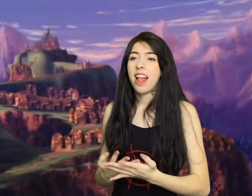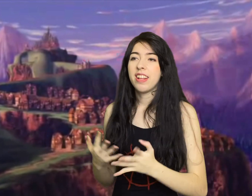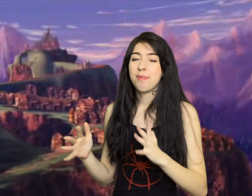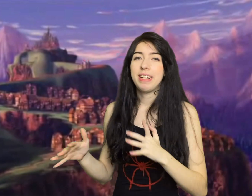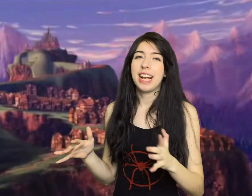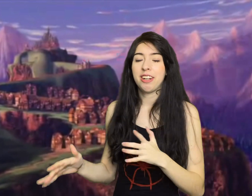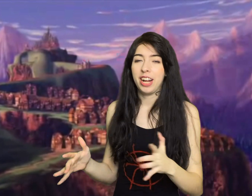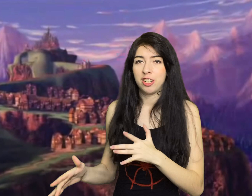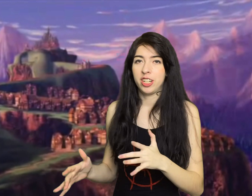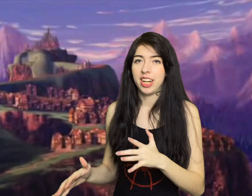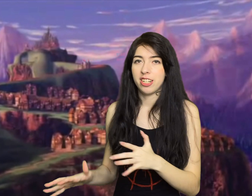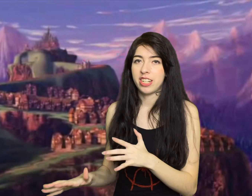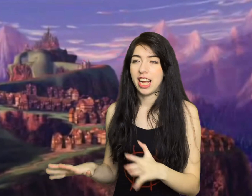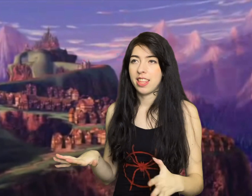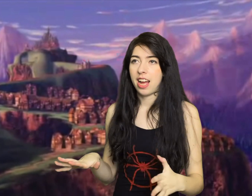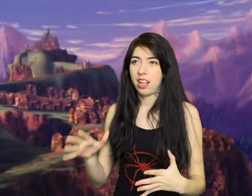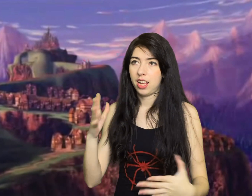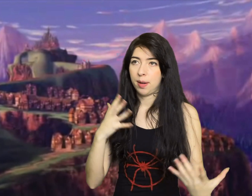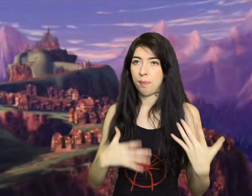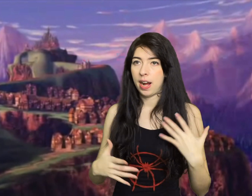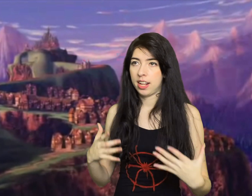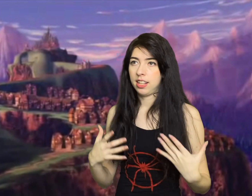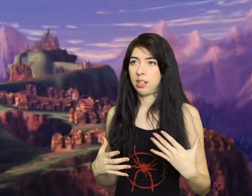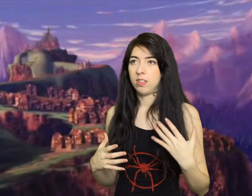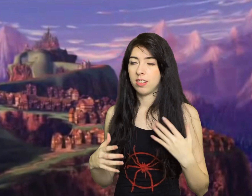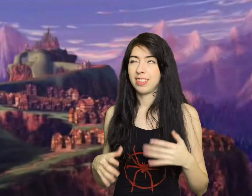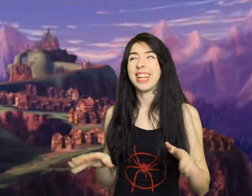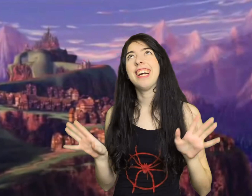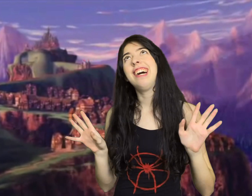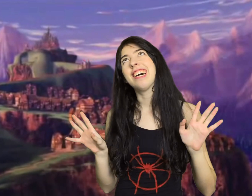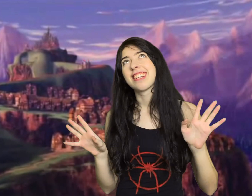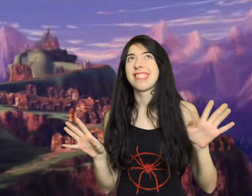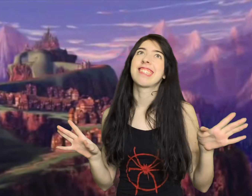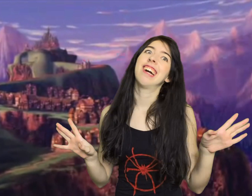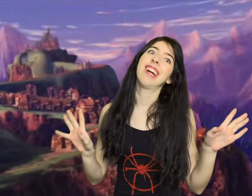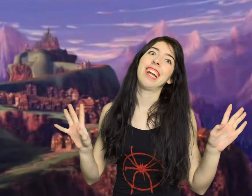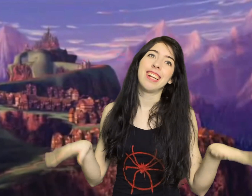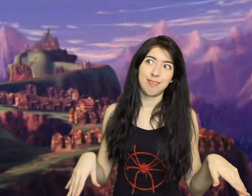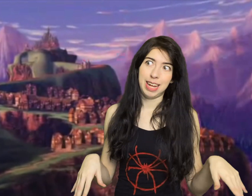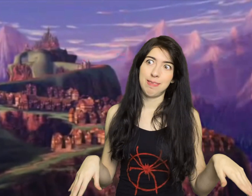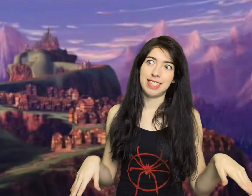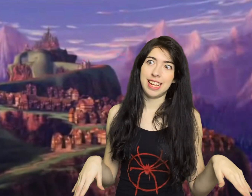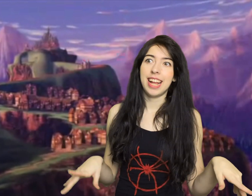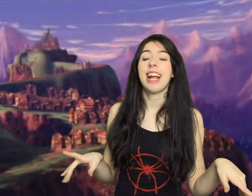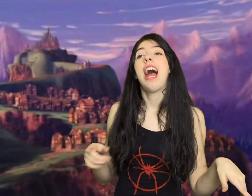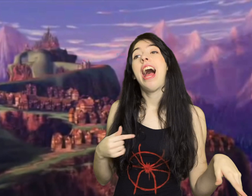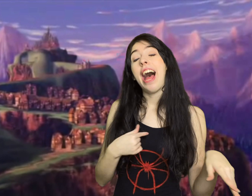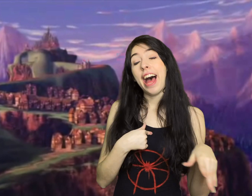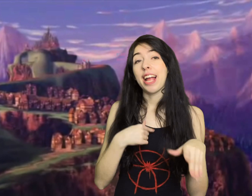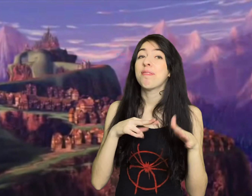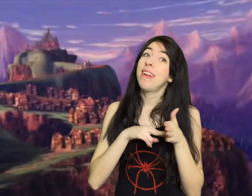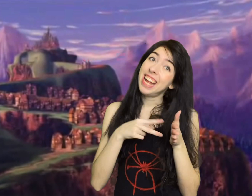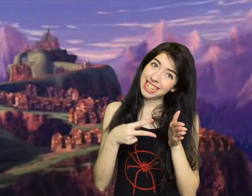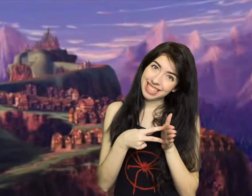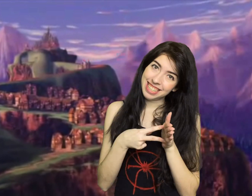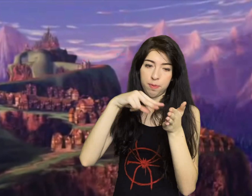and then to make that correction i just had that like body language of like 'ah sorry my mistake i meant...'